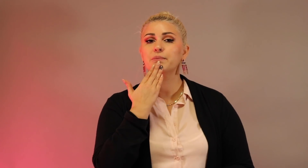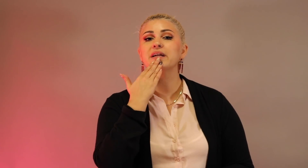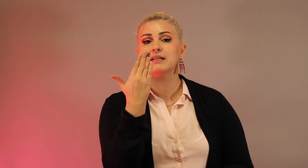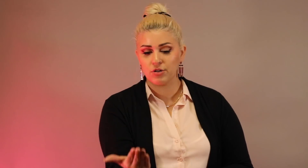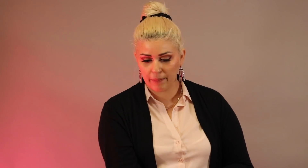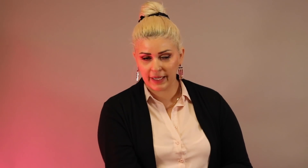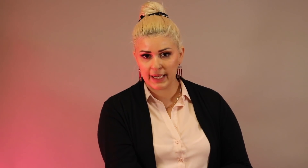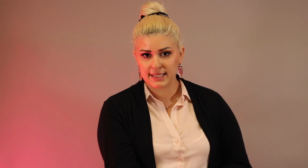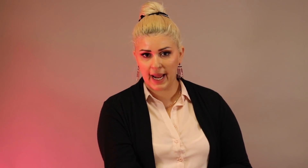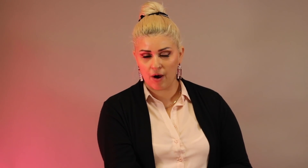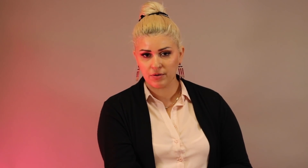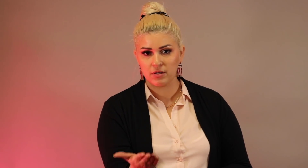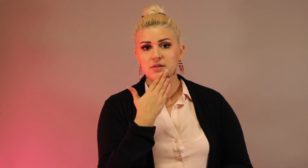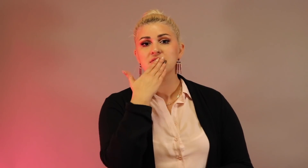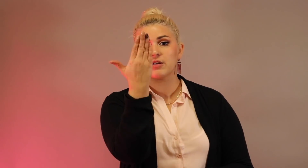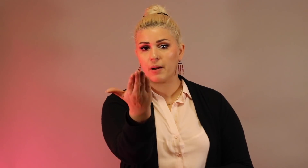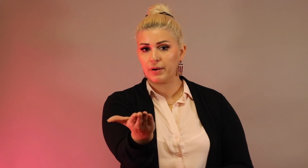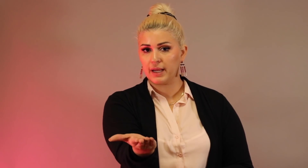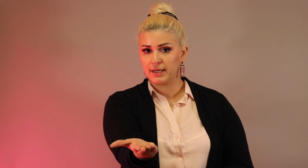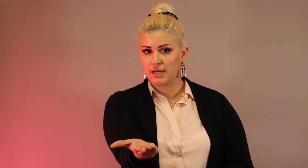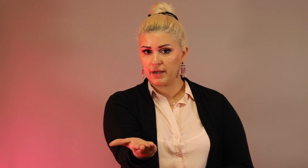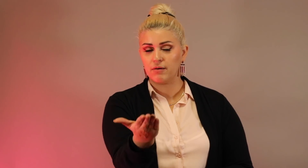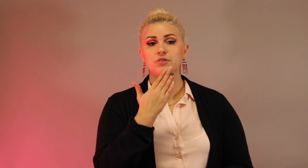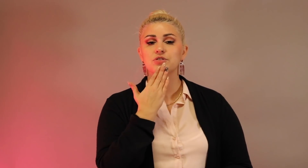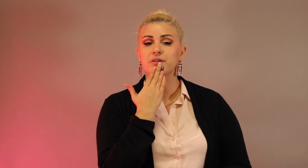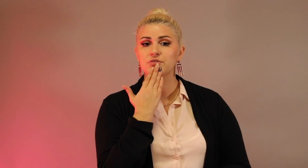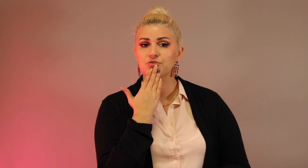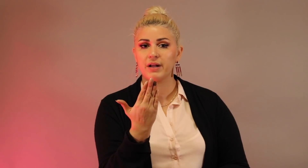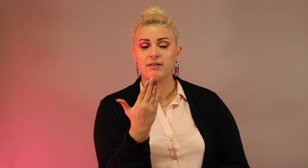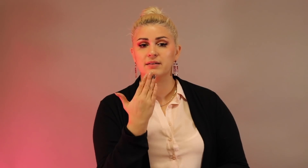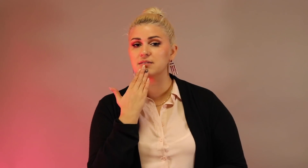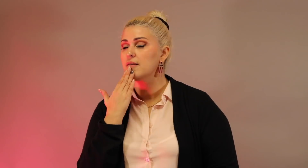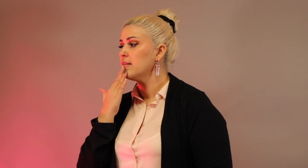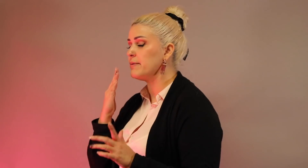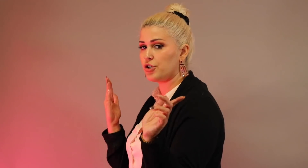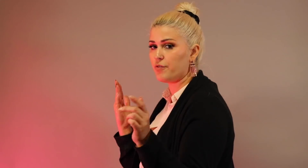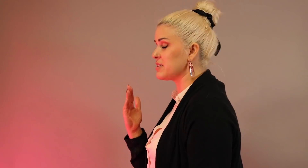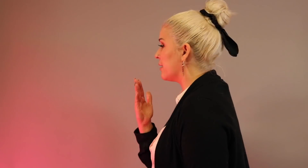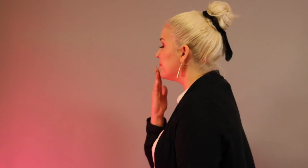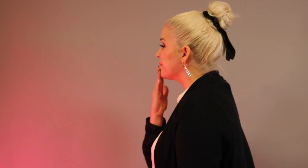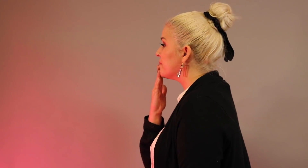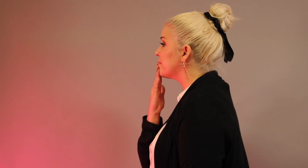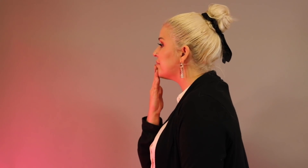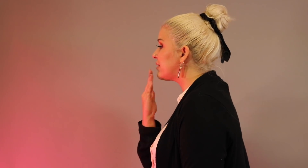Now you don't need to bring it, you're not bringing it down. You're not bringing it down and out, you're just going straight out like this. Let me show you from the side.